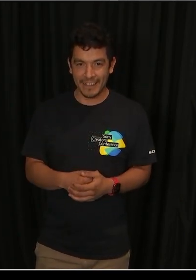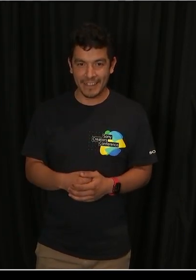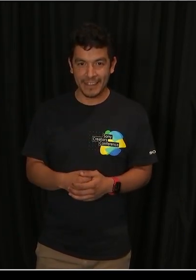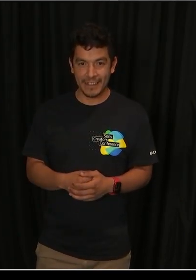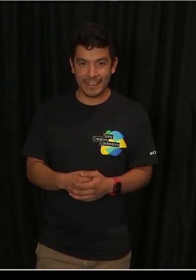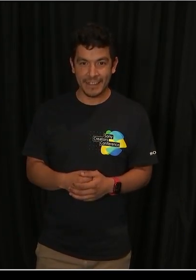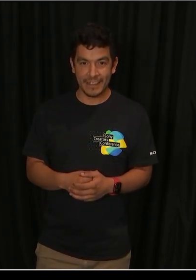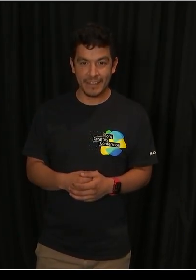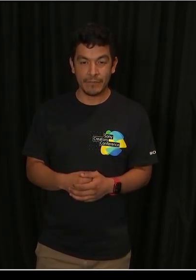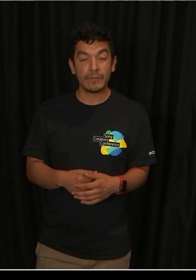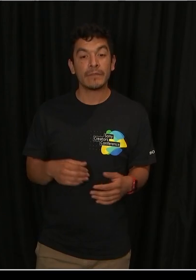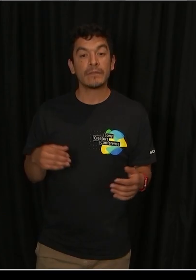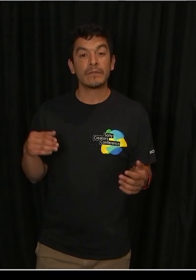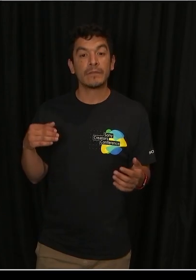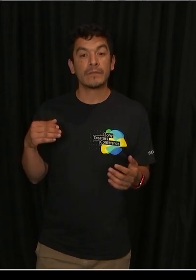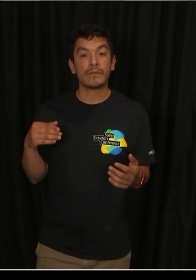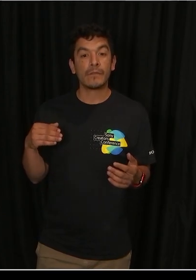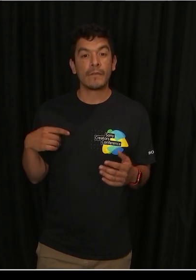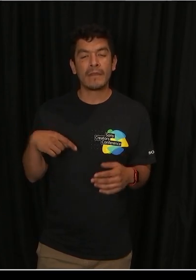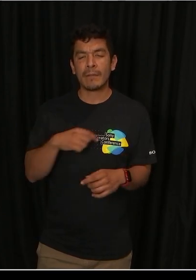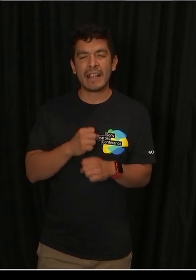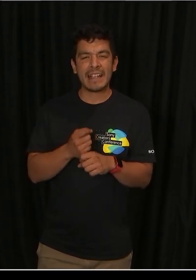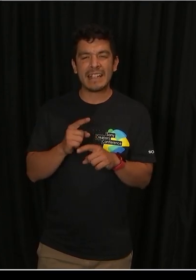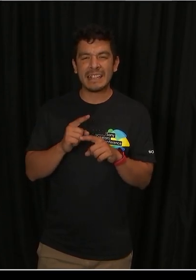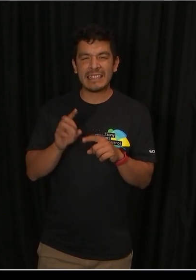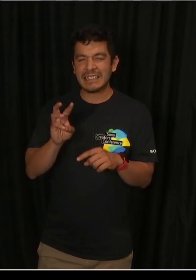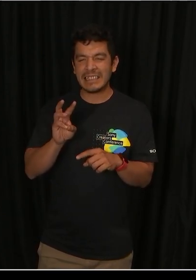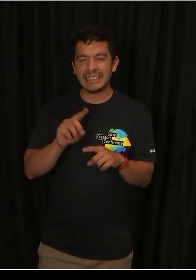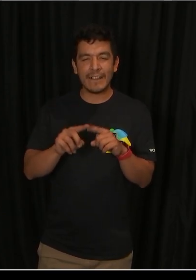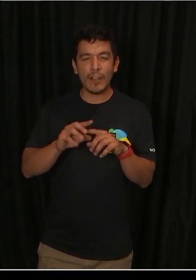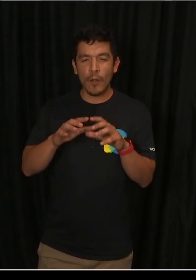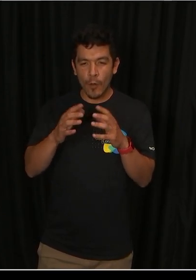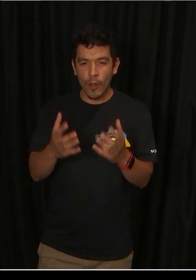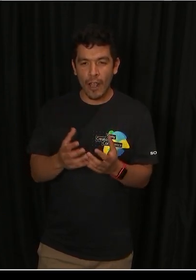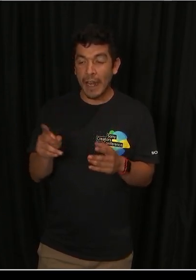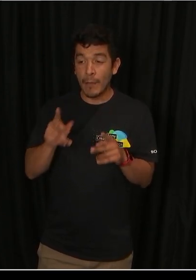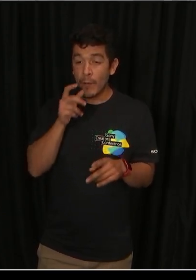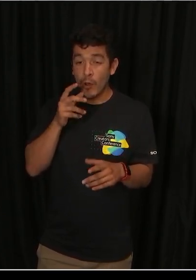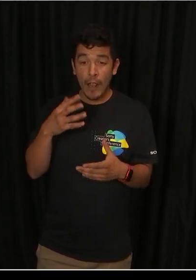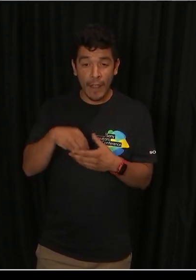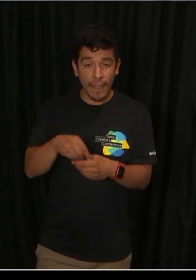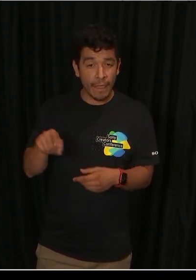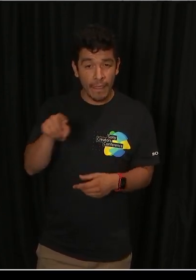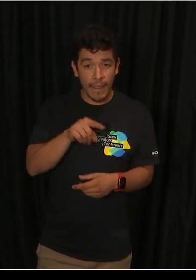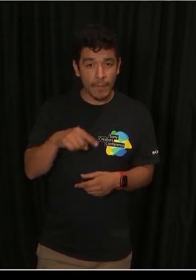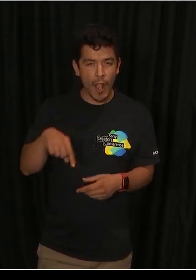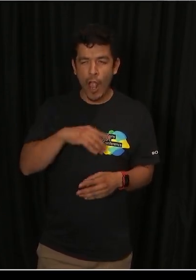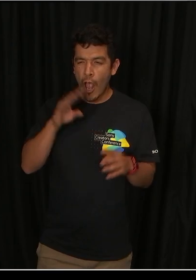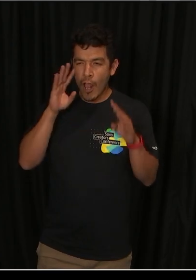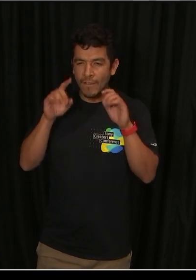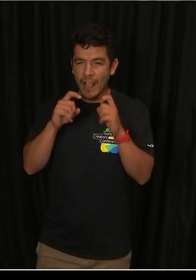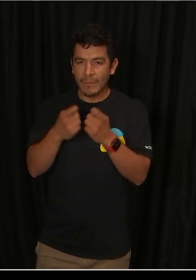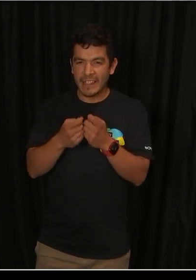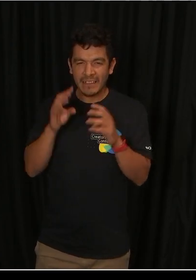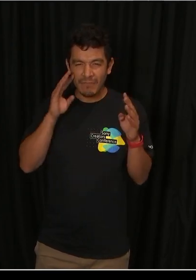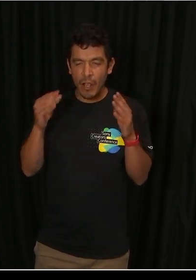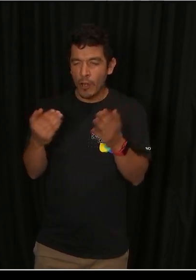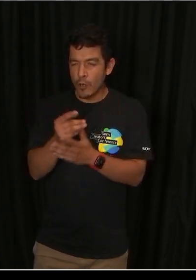In order to create six vast and unique worlds and the characters that inhabit them, our development team innovated and built tool sets from the ground up.